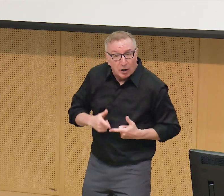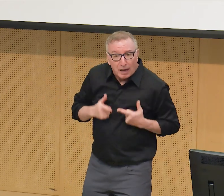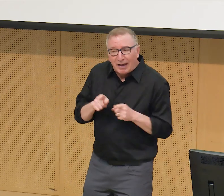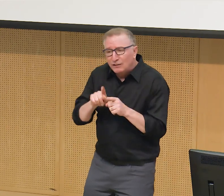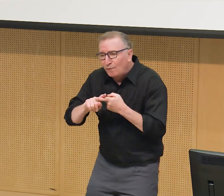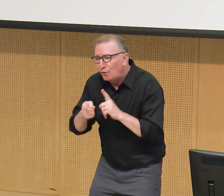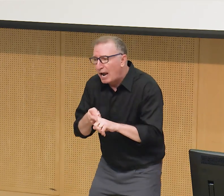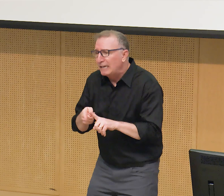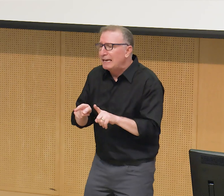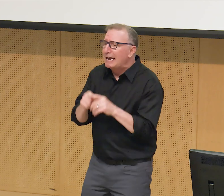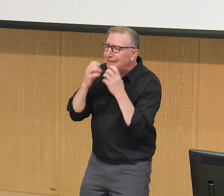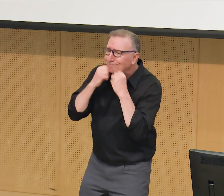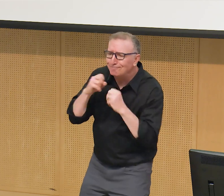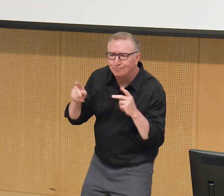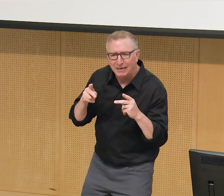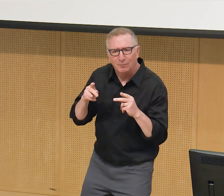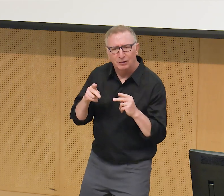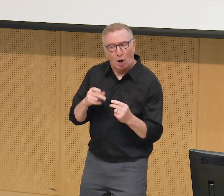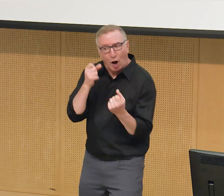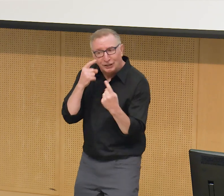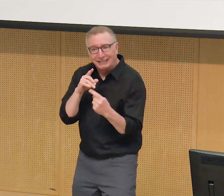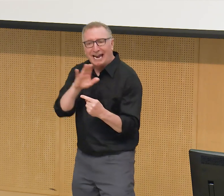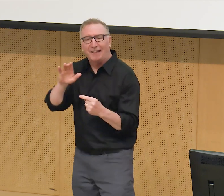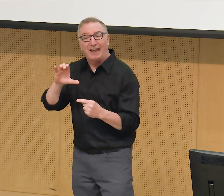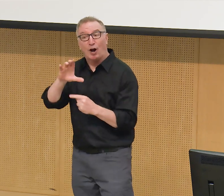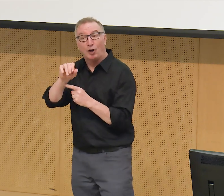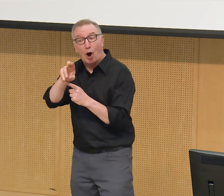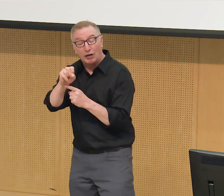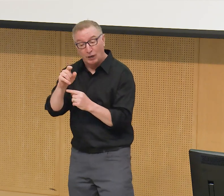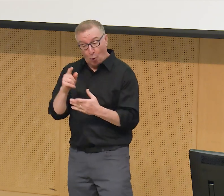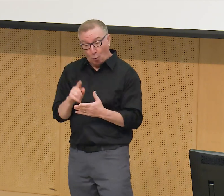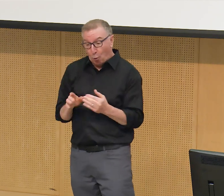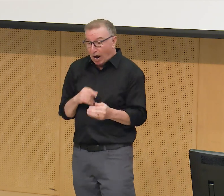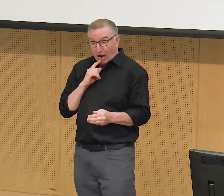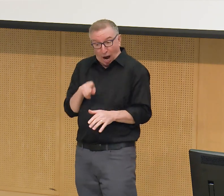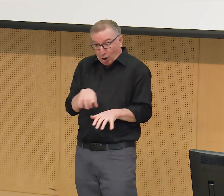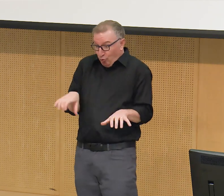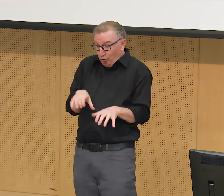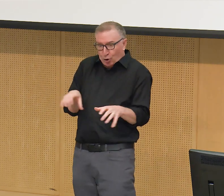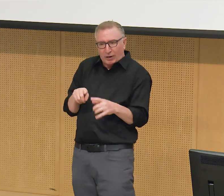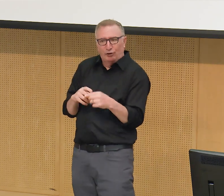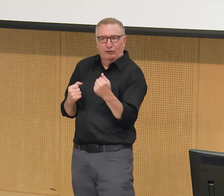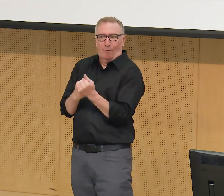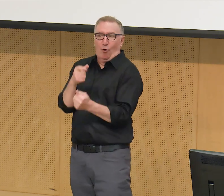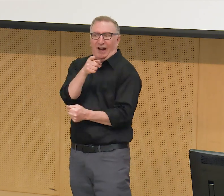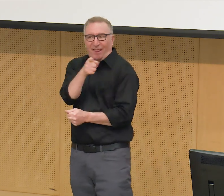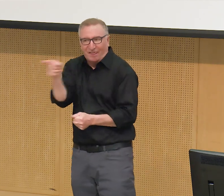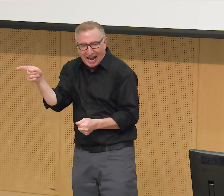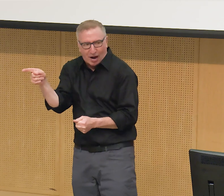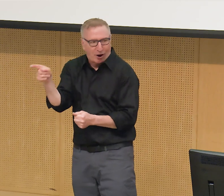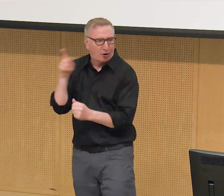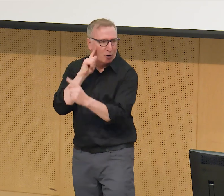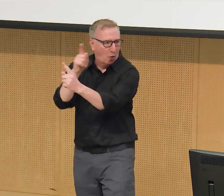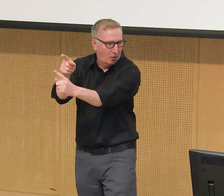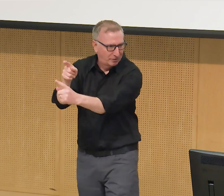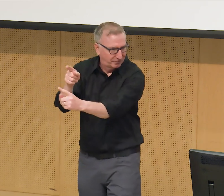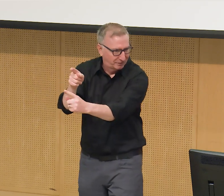If there are Deaf people in your circle that you care about, can you understand their culture? What are you doing as a person